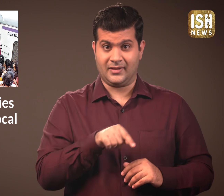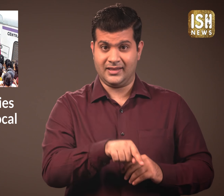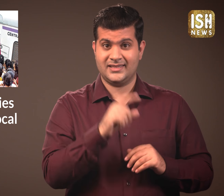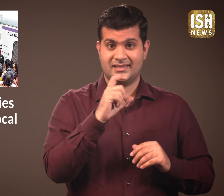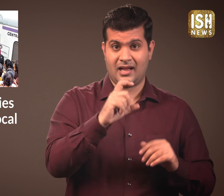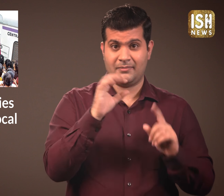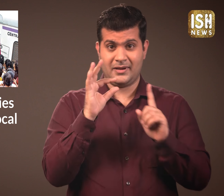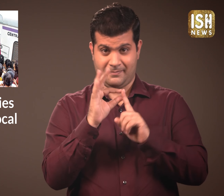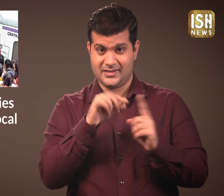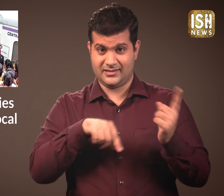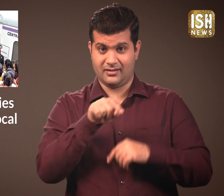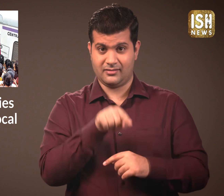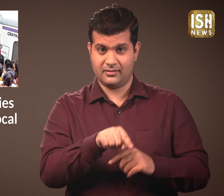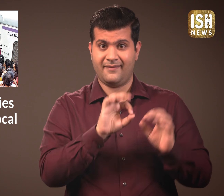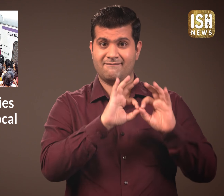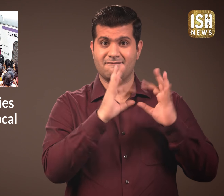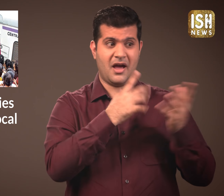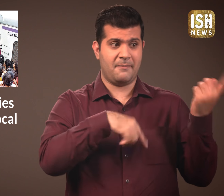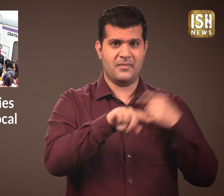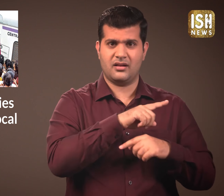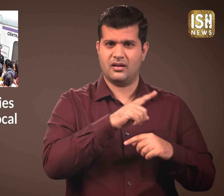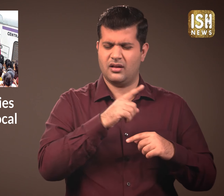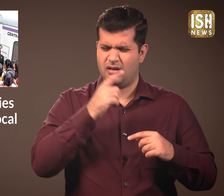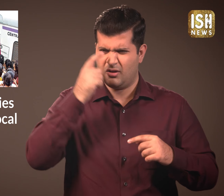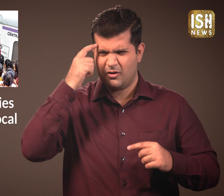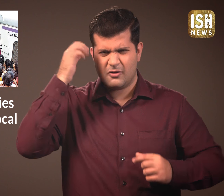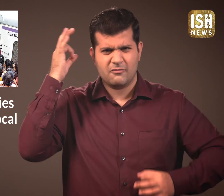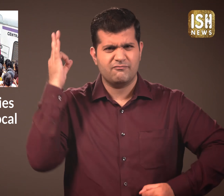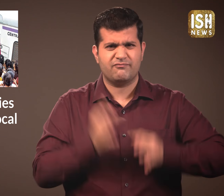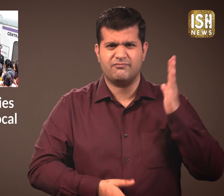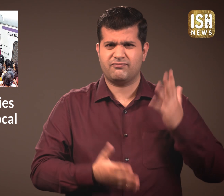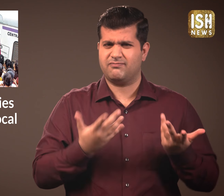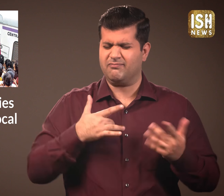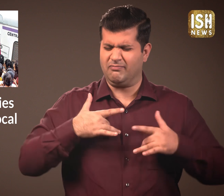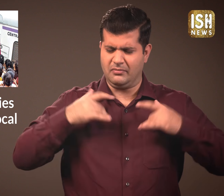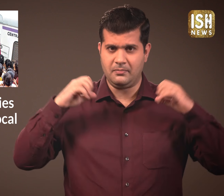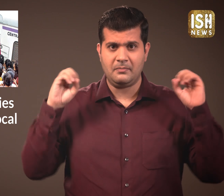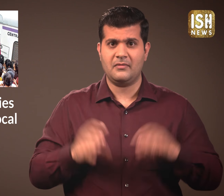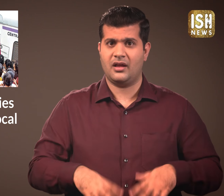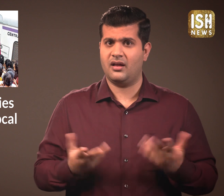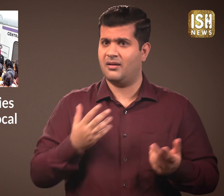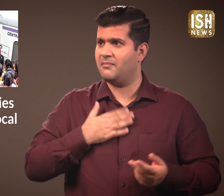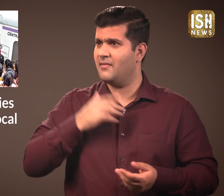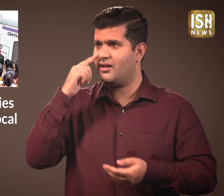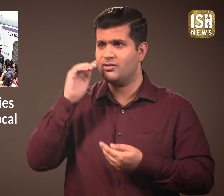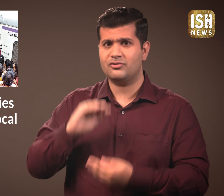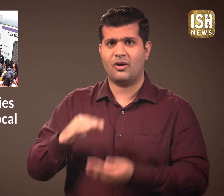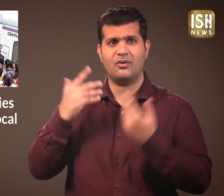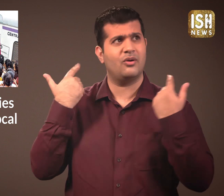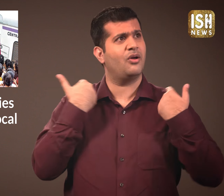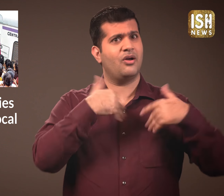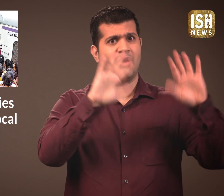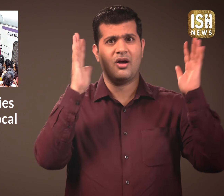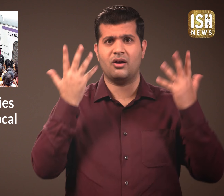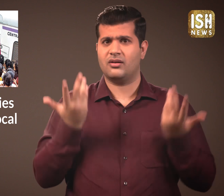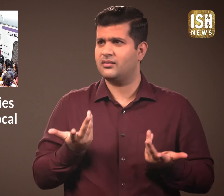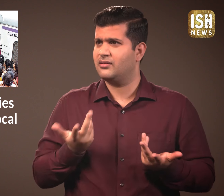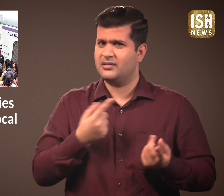Charmi's family are extremely angry and felt bad that they lost their daughter.